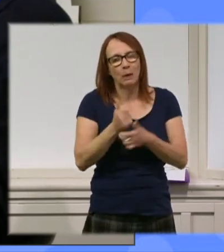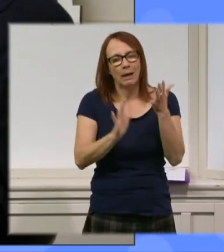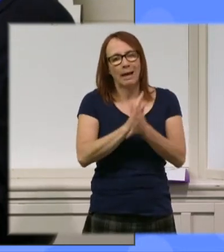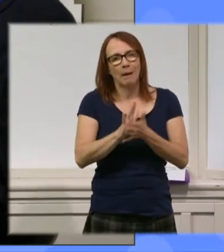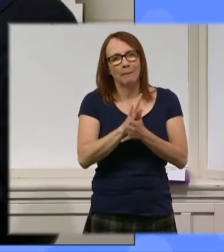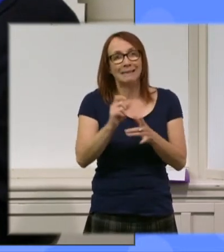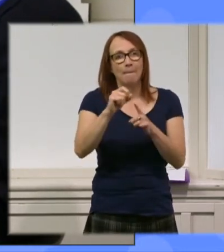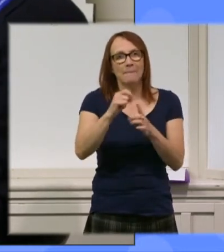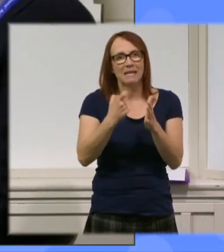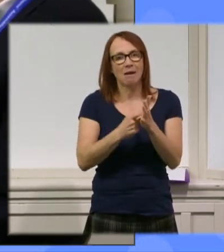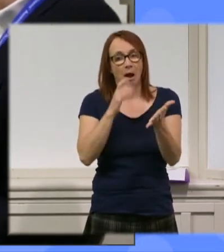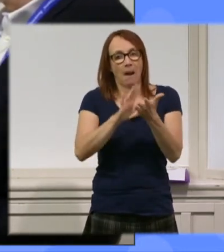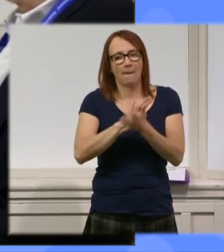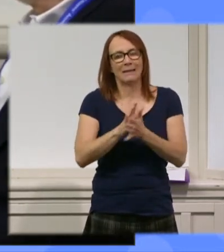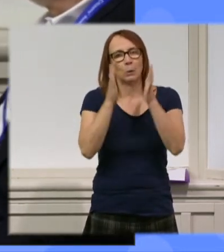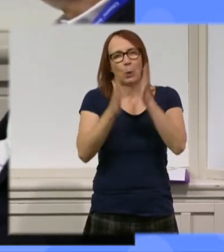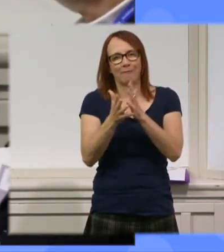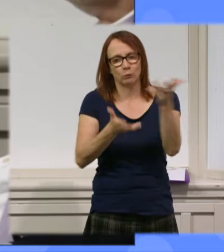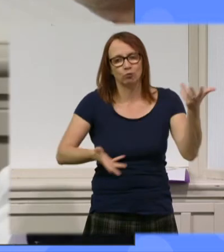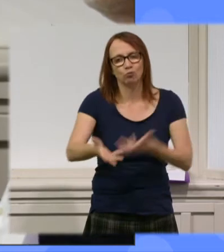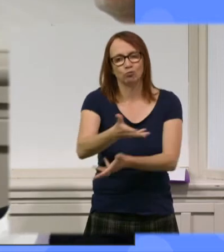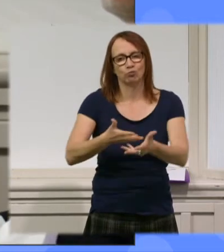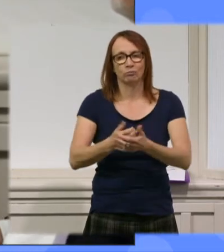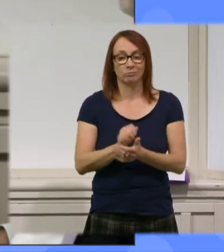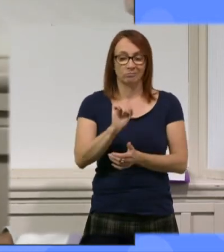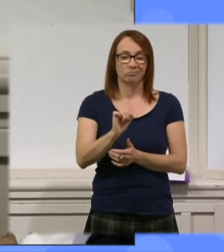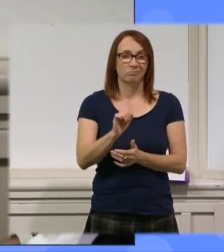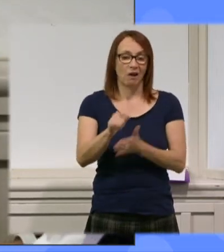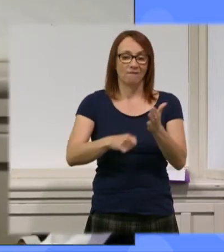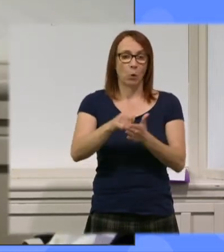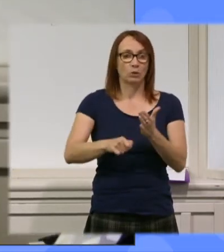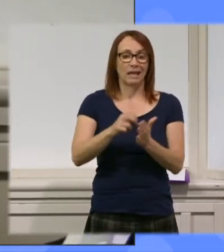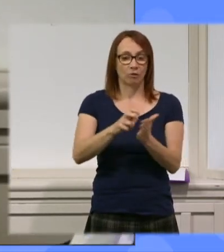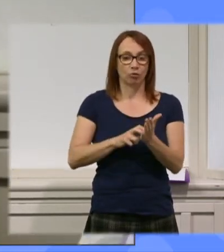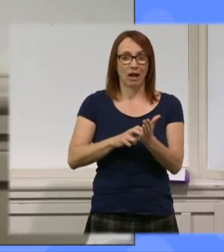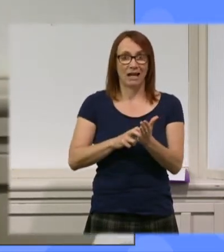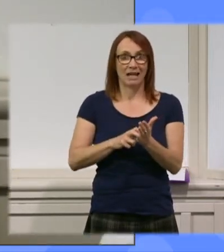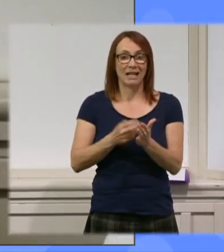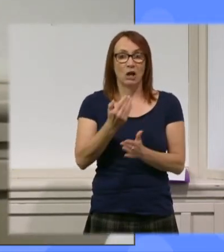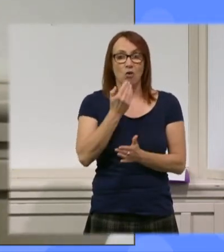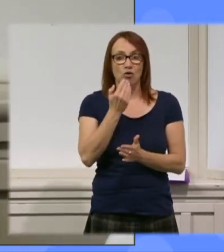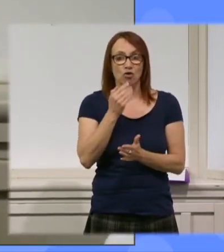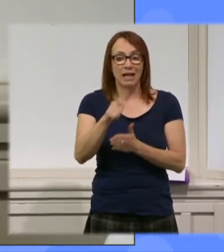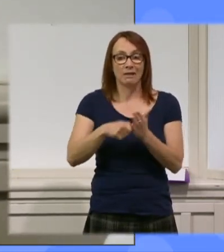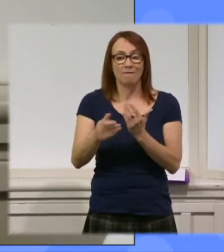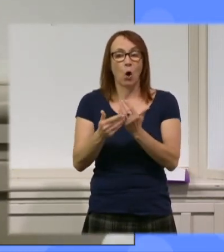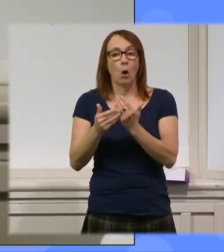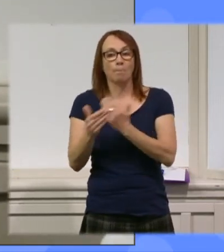means that I mean in Holyrood if you look at the voting record the Greens vote more with labour than we do with the SNP SNP but more with the Tories